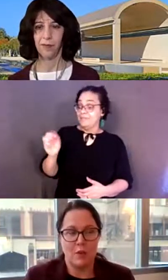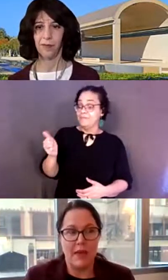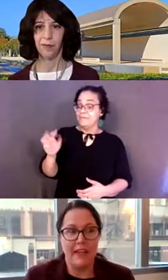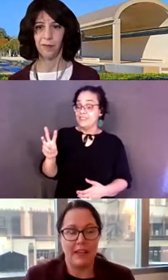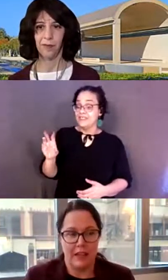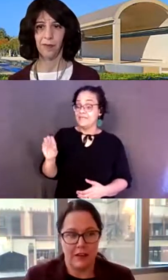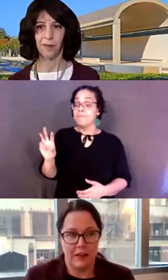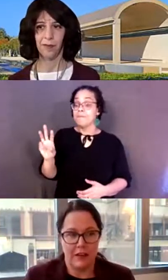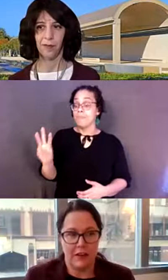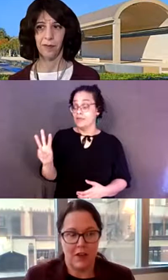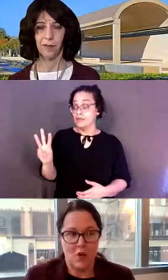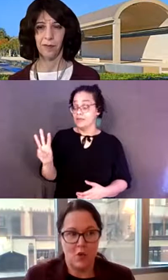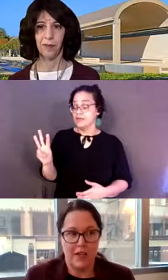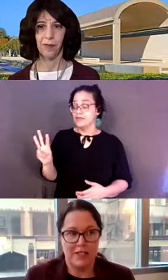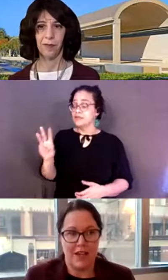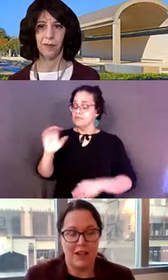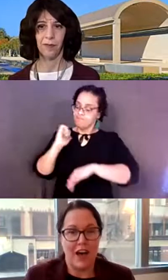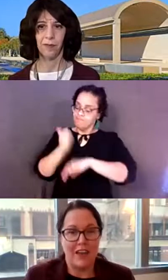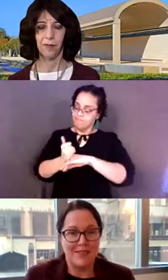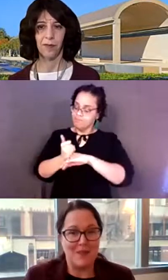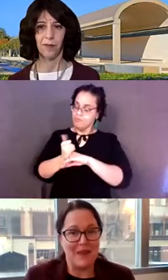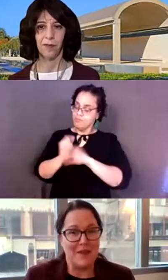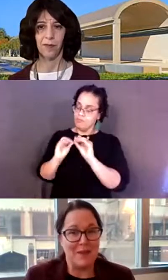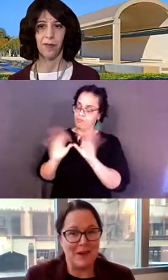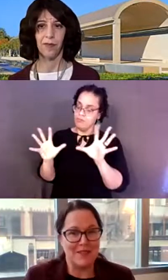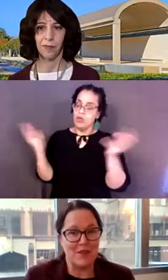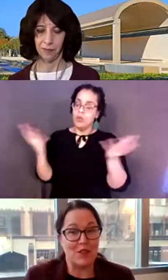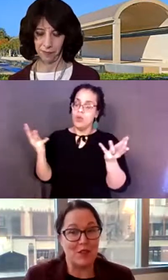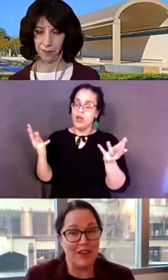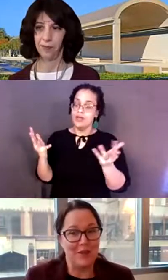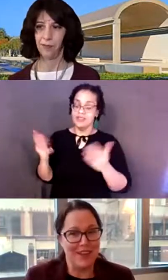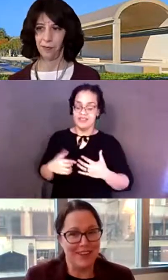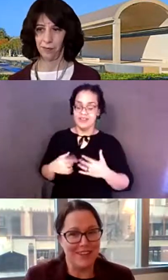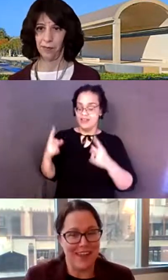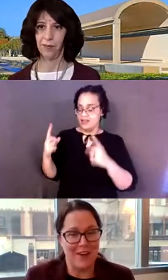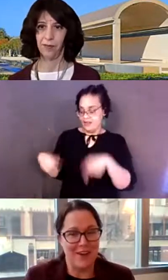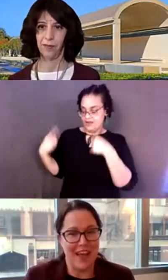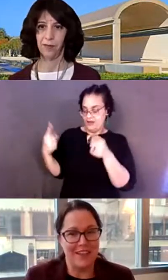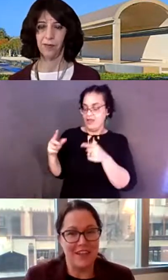made clear was a law that's been on the books for